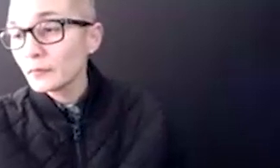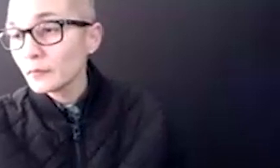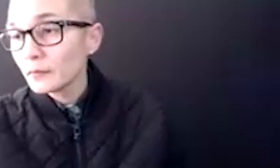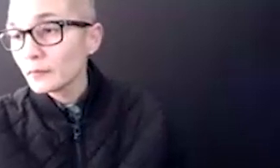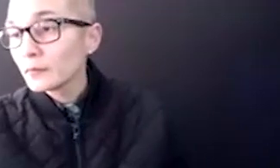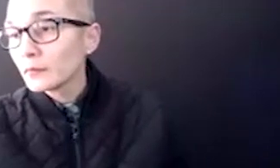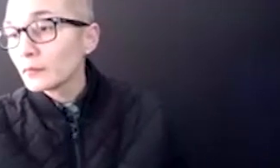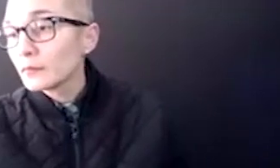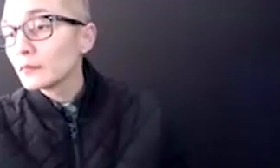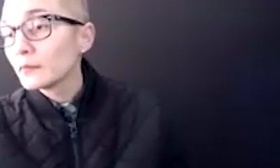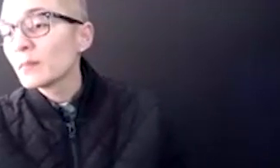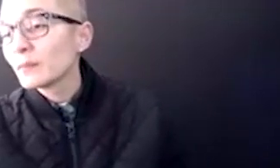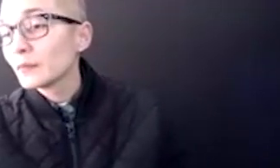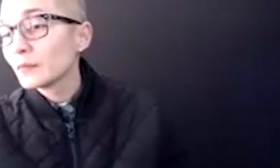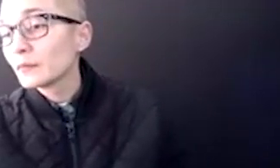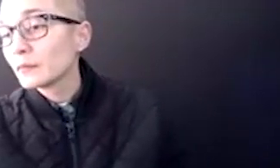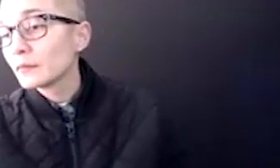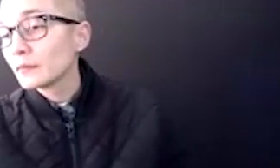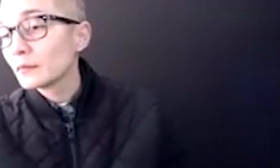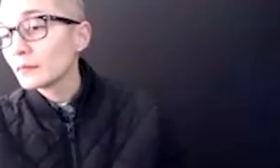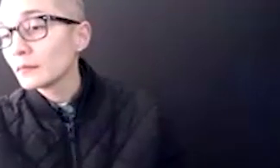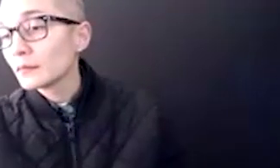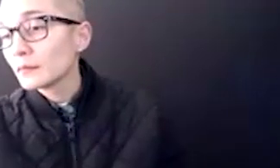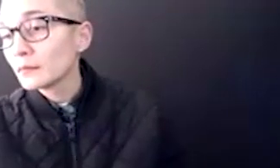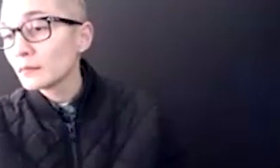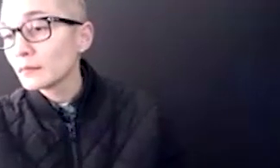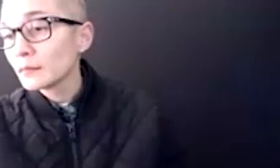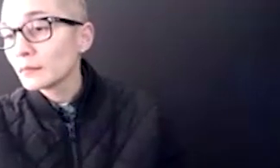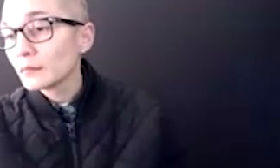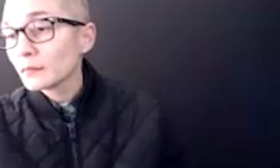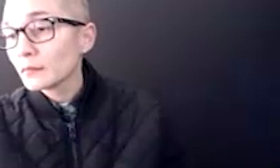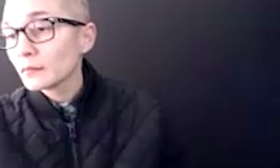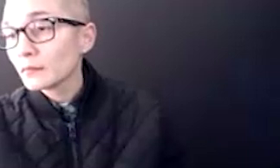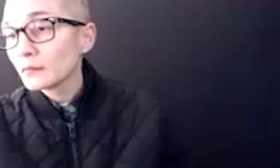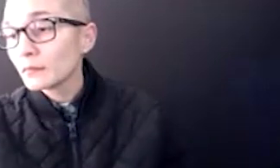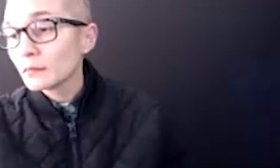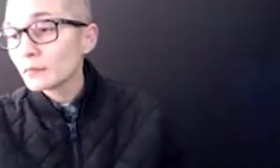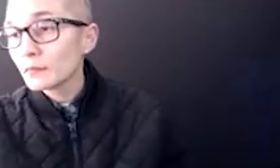Canvas message, email and I appreciate you telling me that the visiting committee